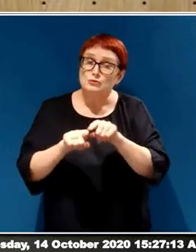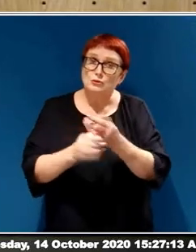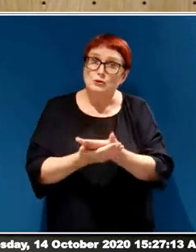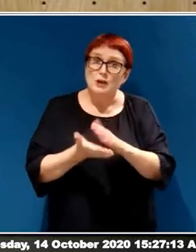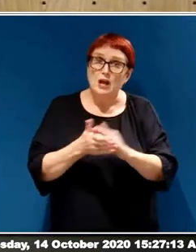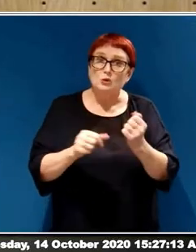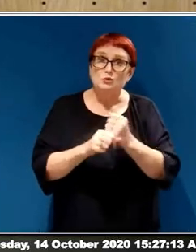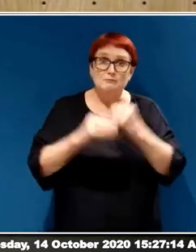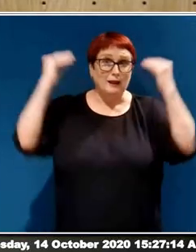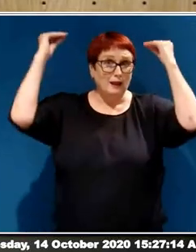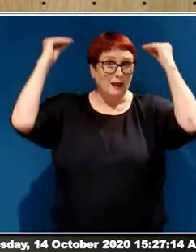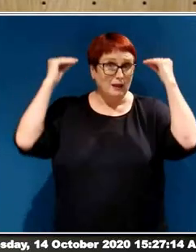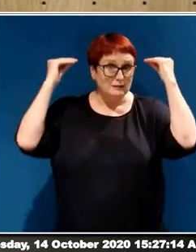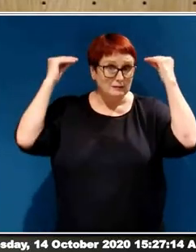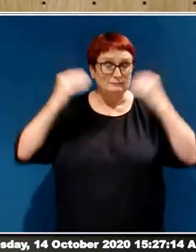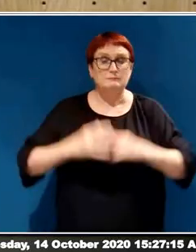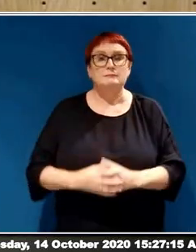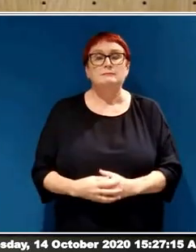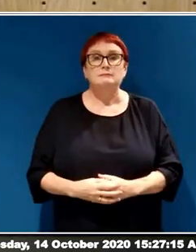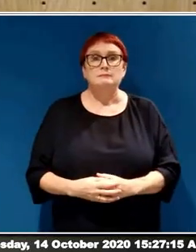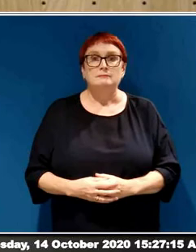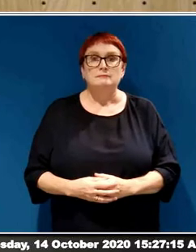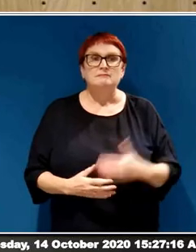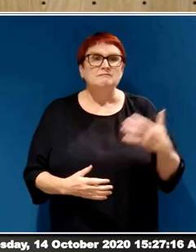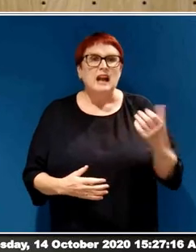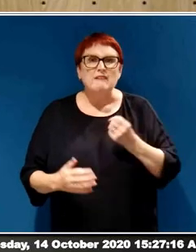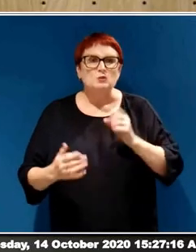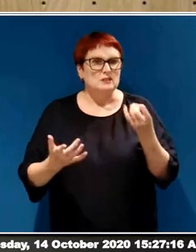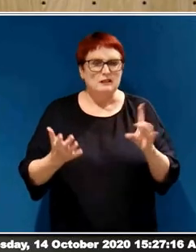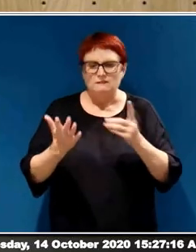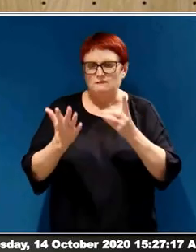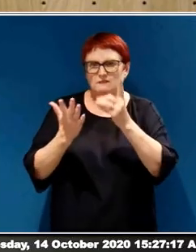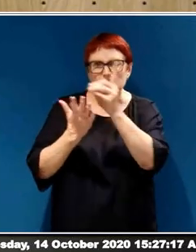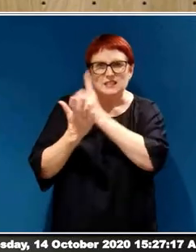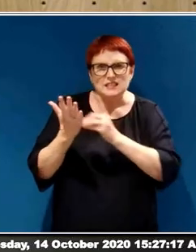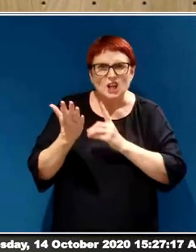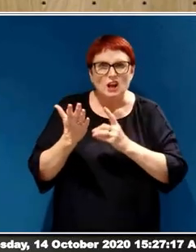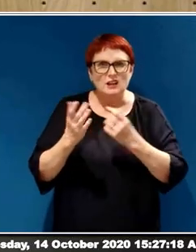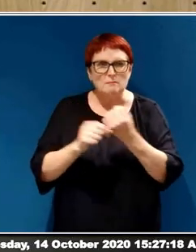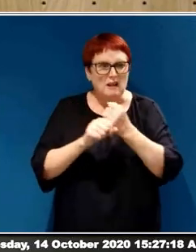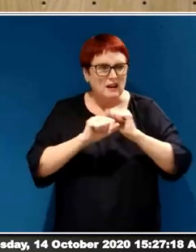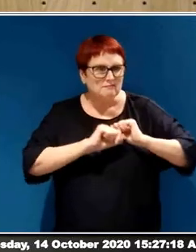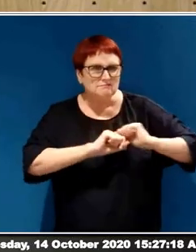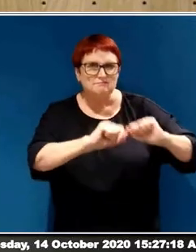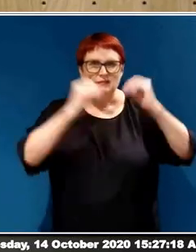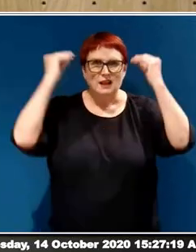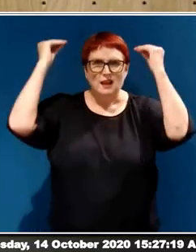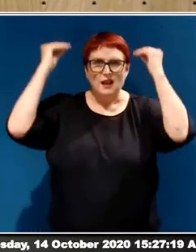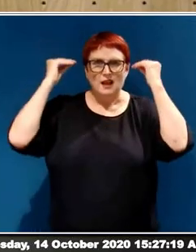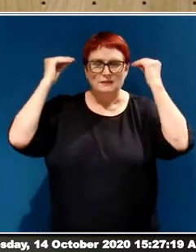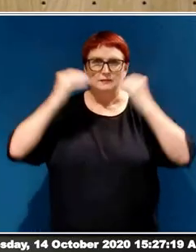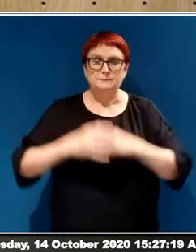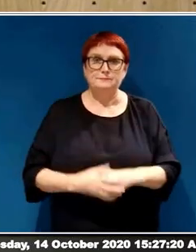to design and make their own hat, for one student they were decorating a hat.